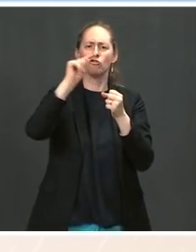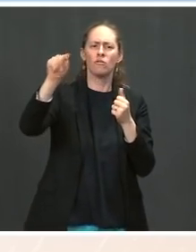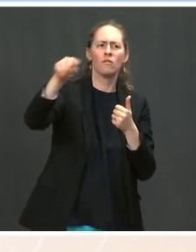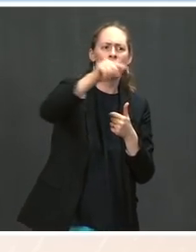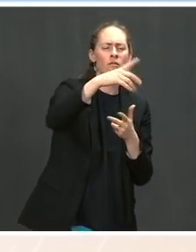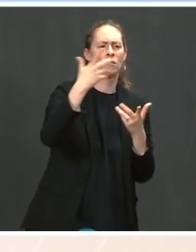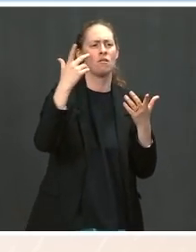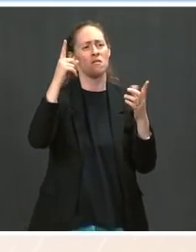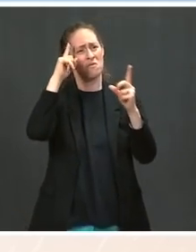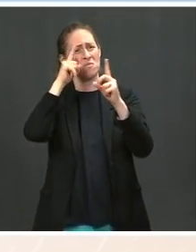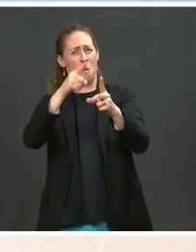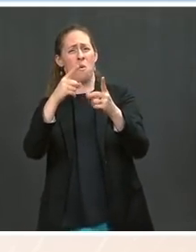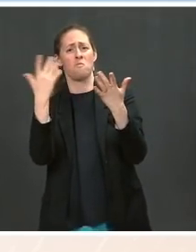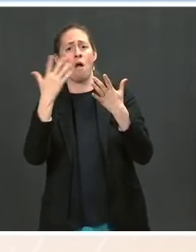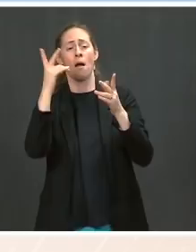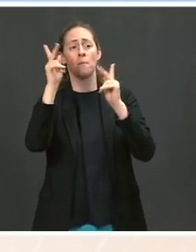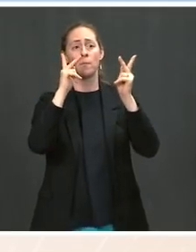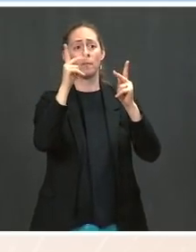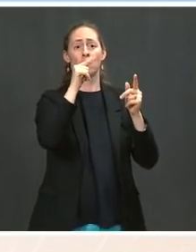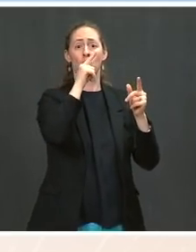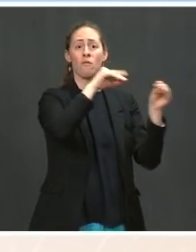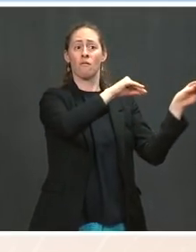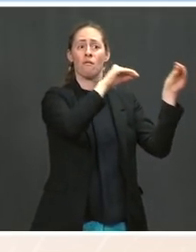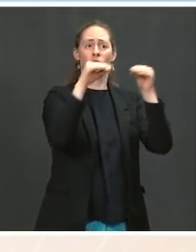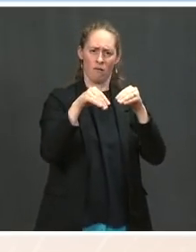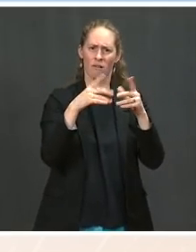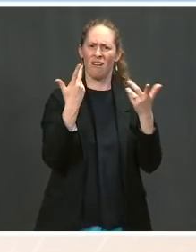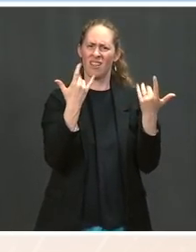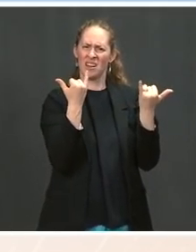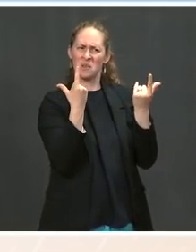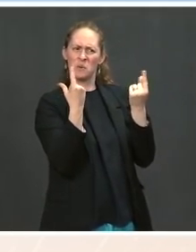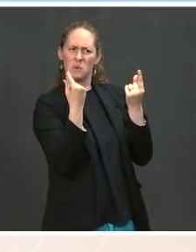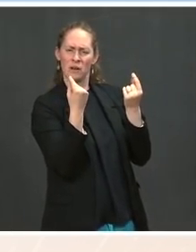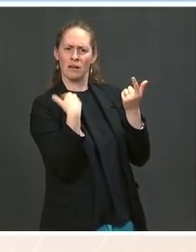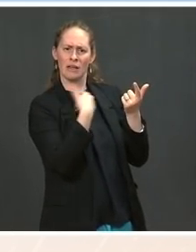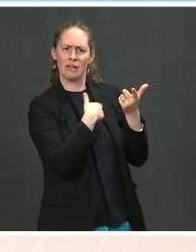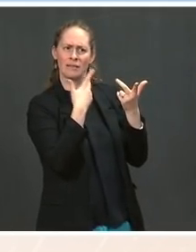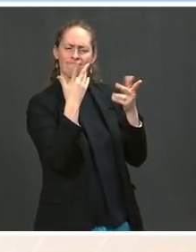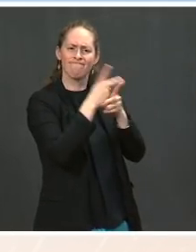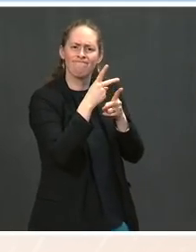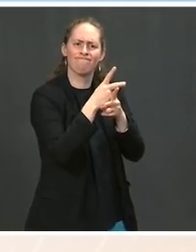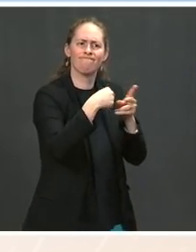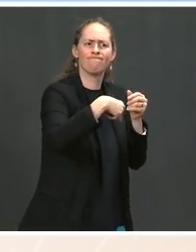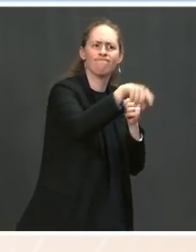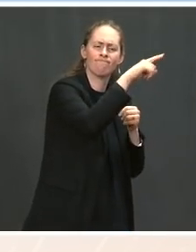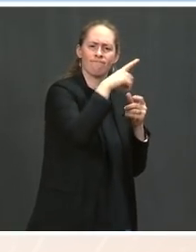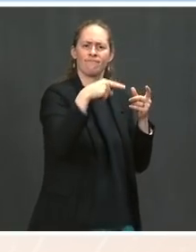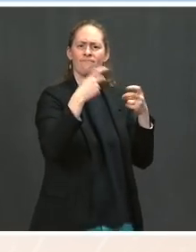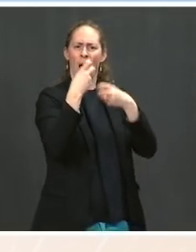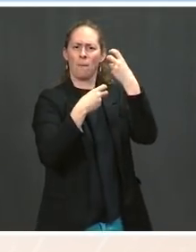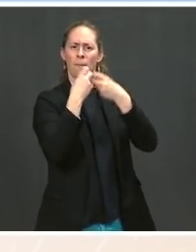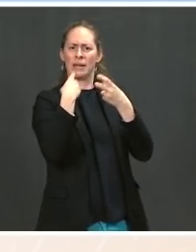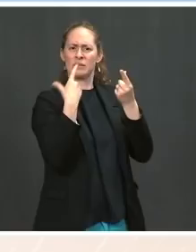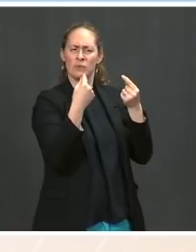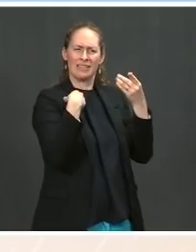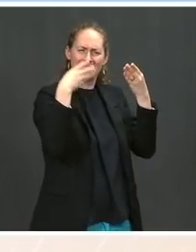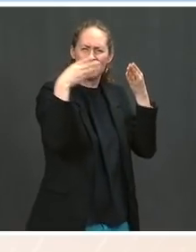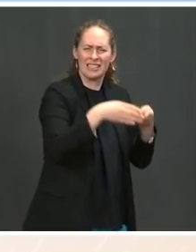irregular migration was being addressed as more of a hemispheric issue. And that meant, you know, working with these countries